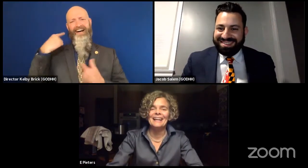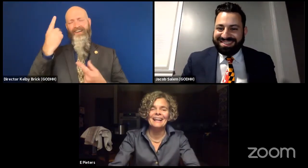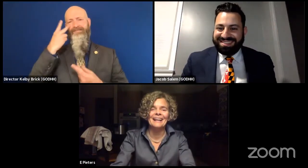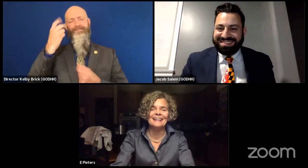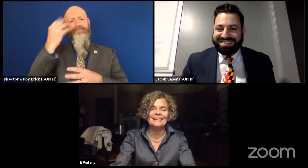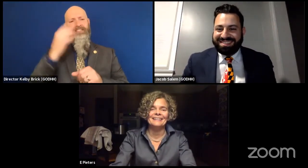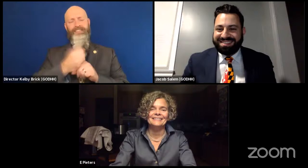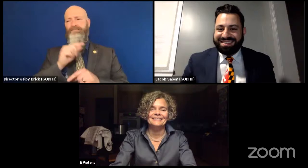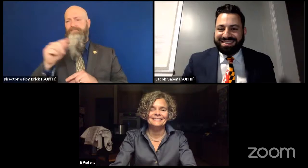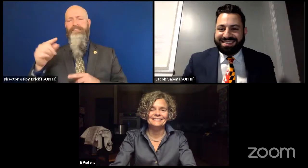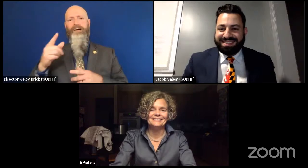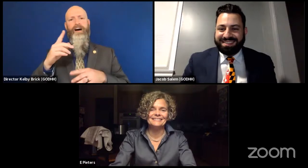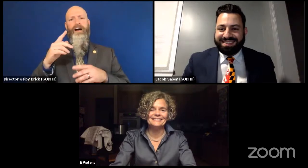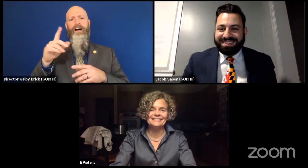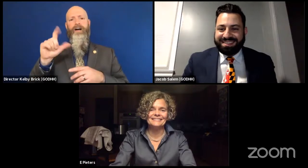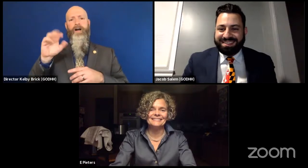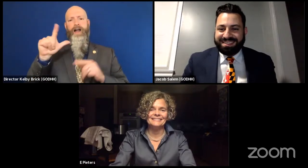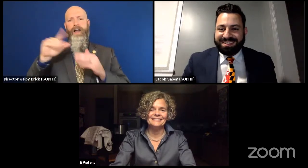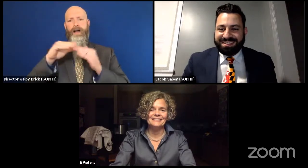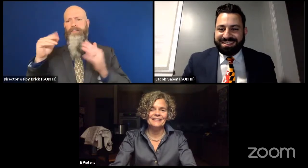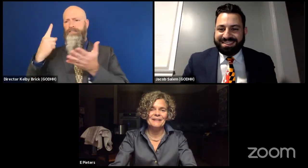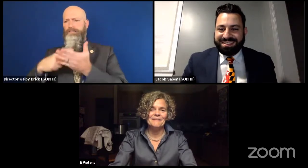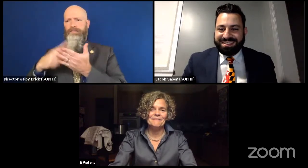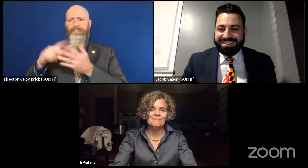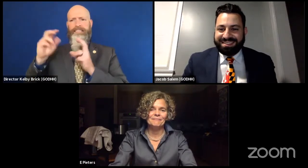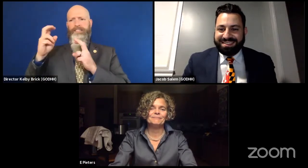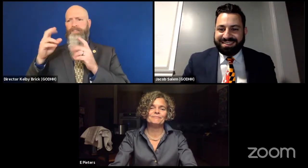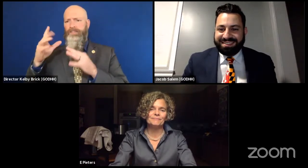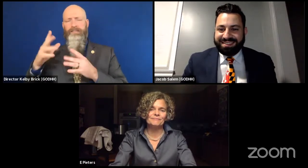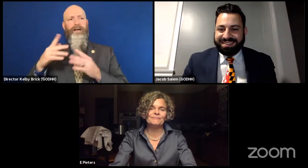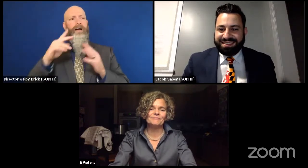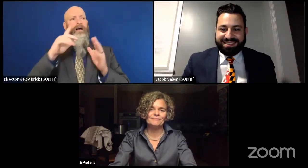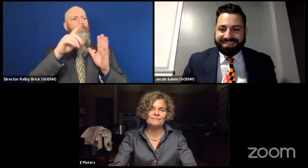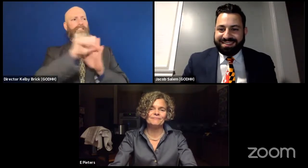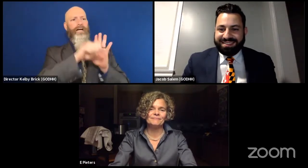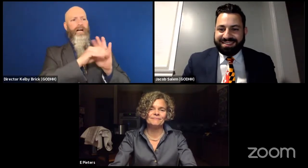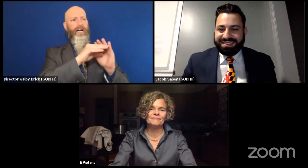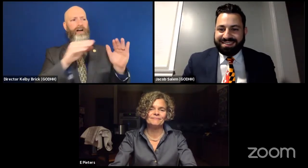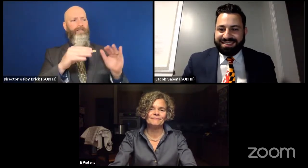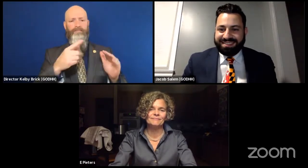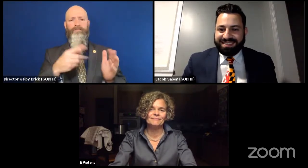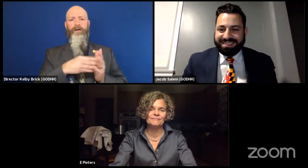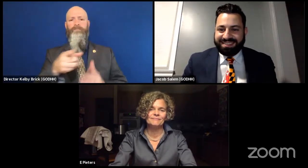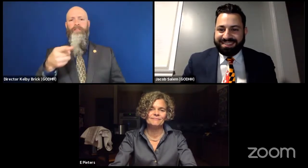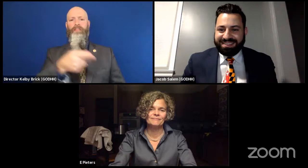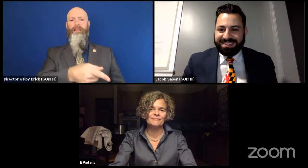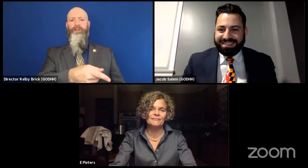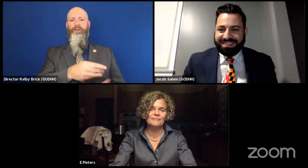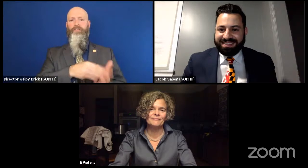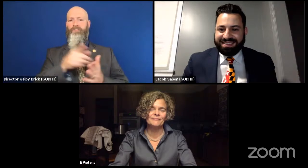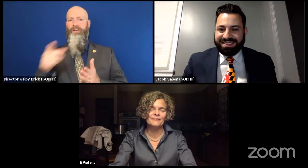Again, as I've seen, you're involved at the local level, at the state level, and